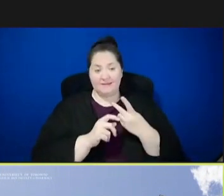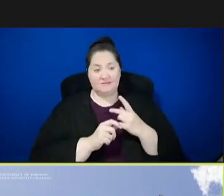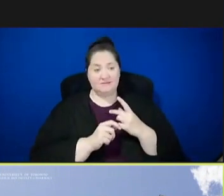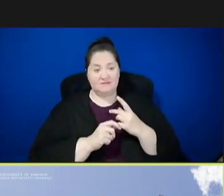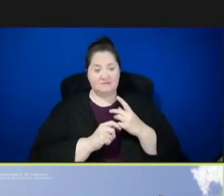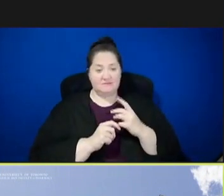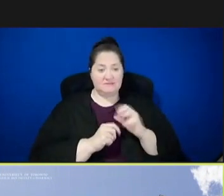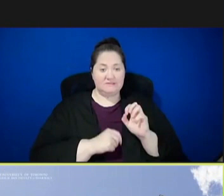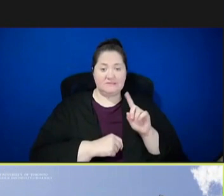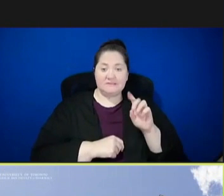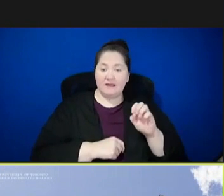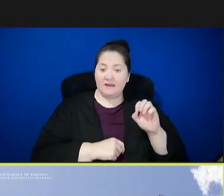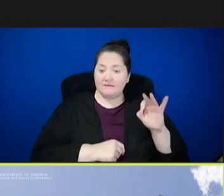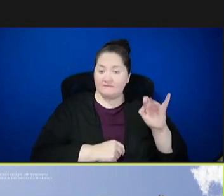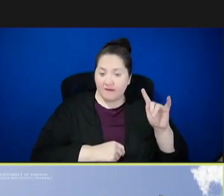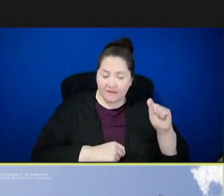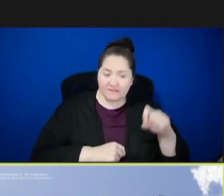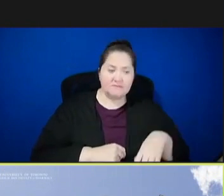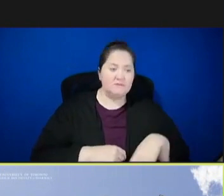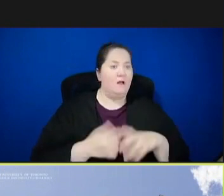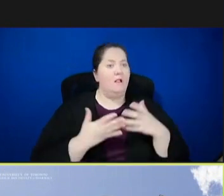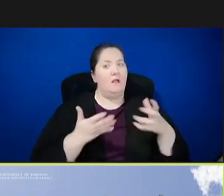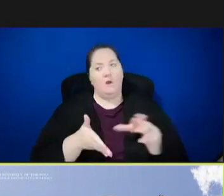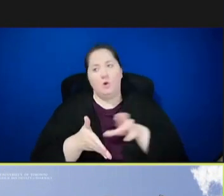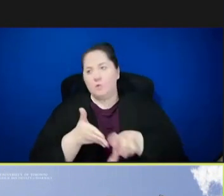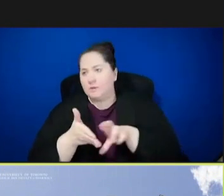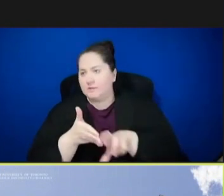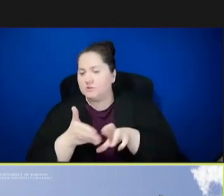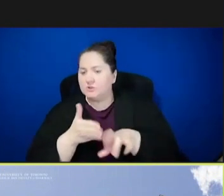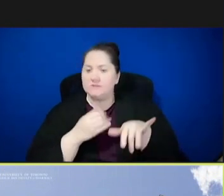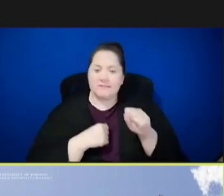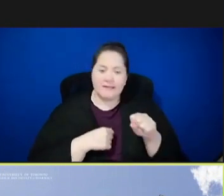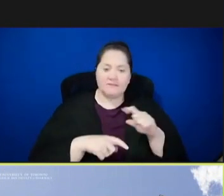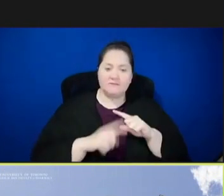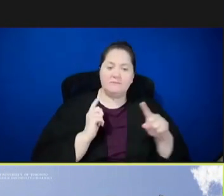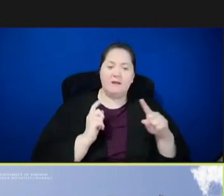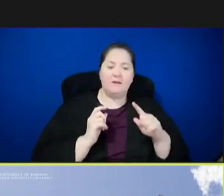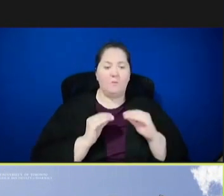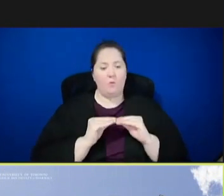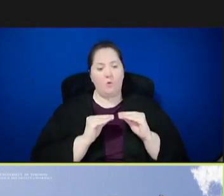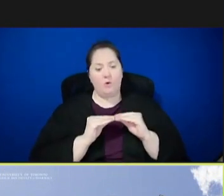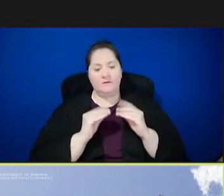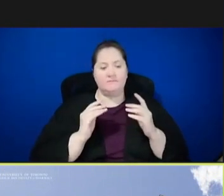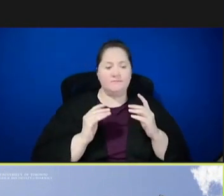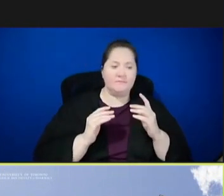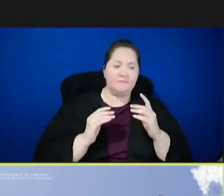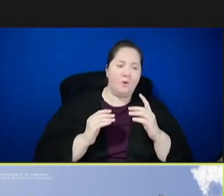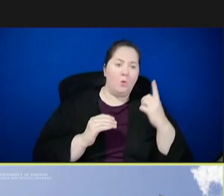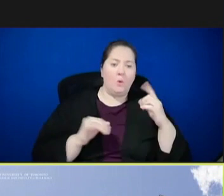Even though there's a ton of research about it, we use it more towards a one-size-fits-all approach